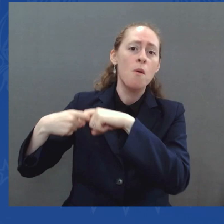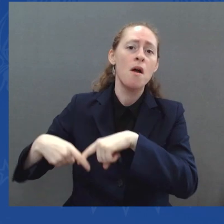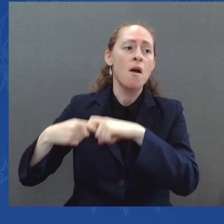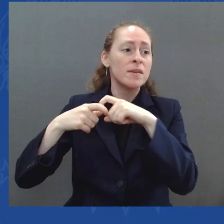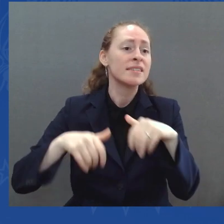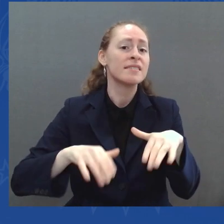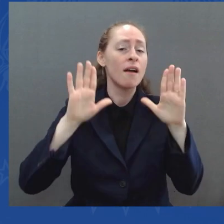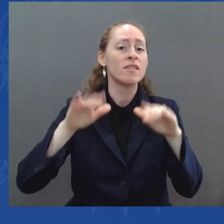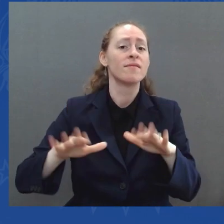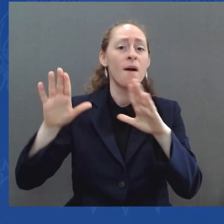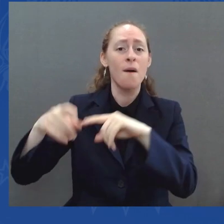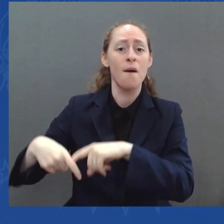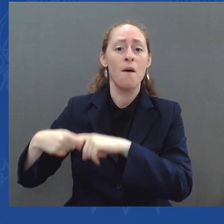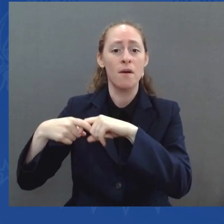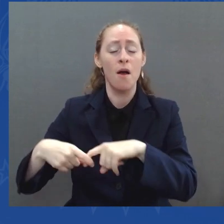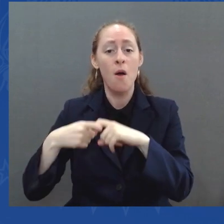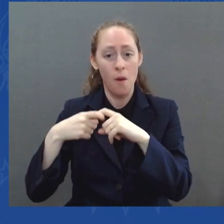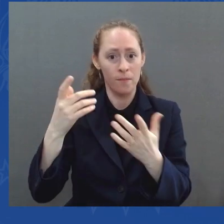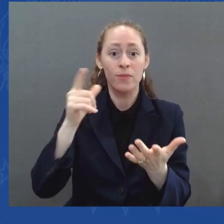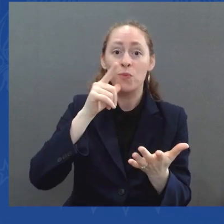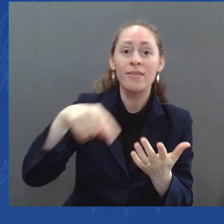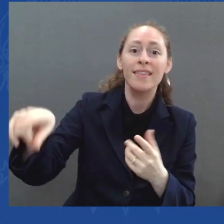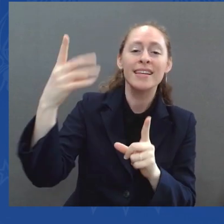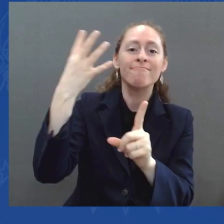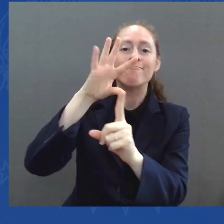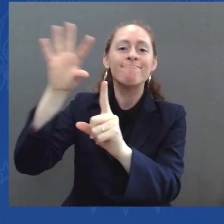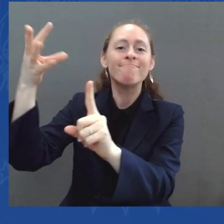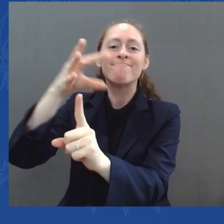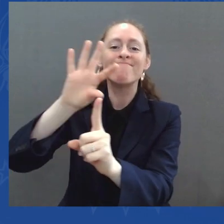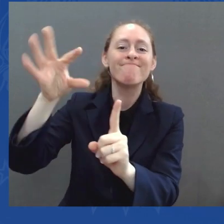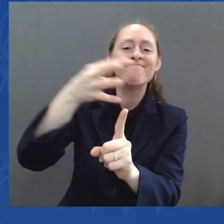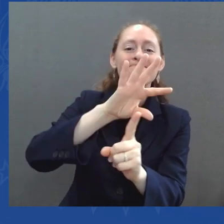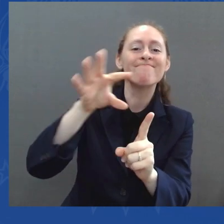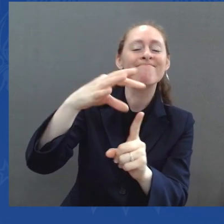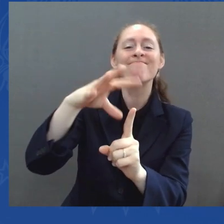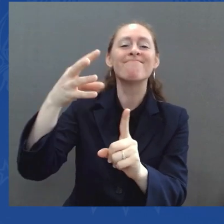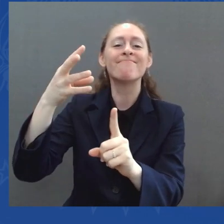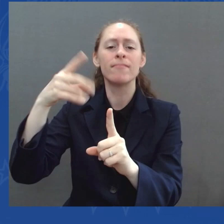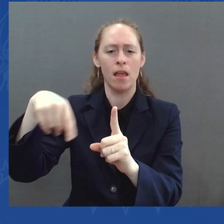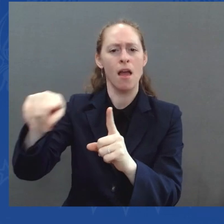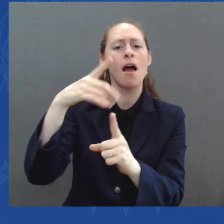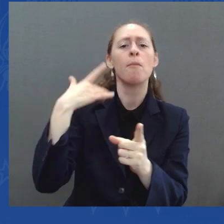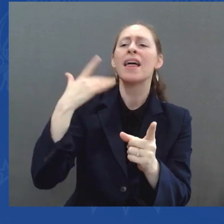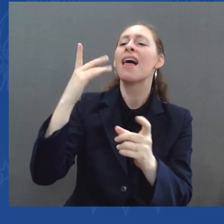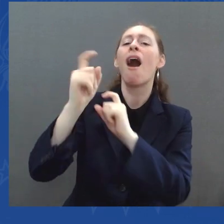But it's a lot of people who are devoted day in, day out to making this country better that matter,